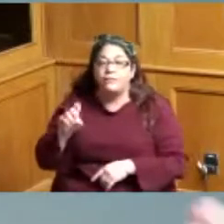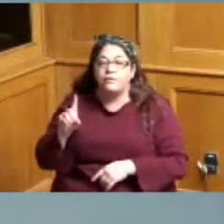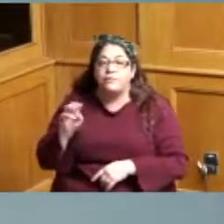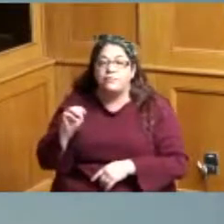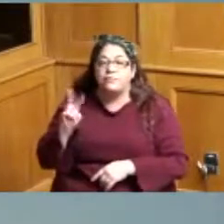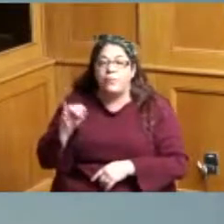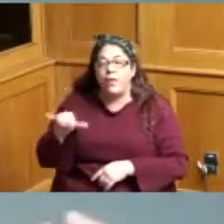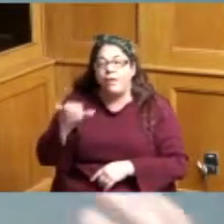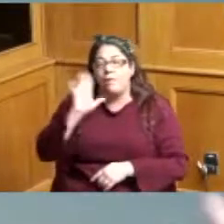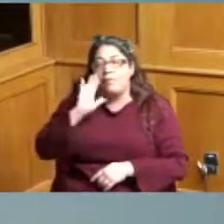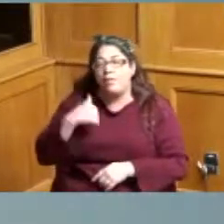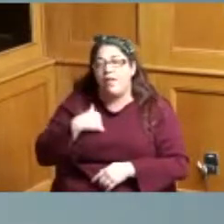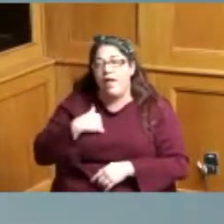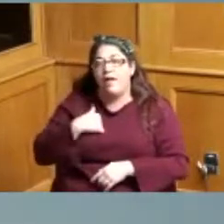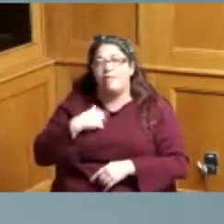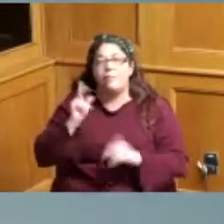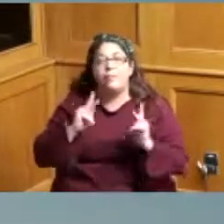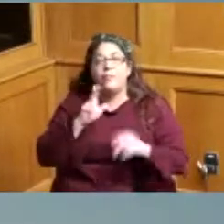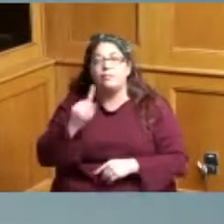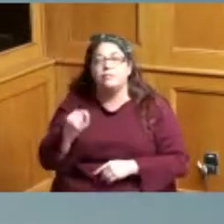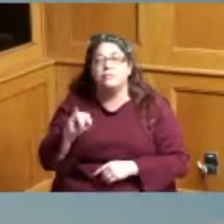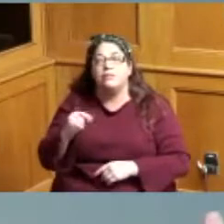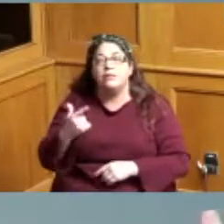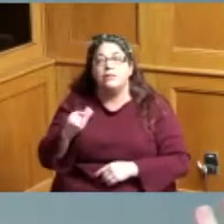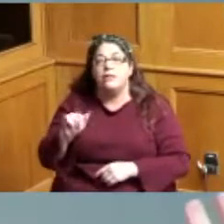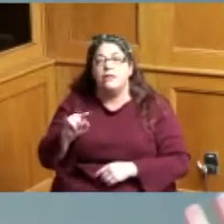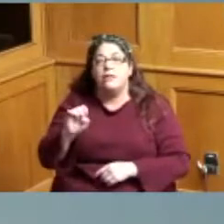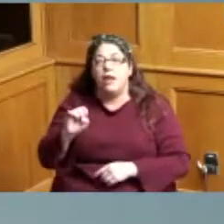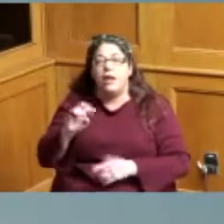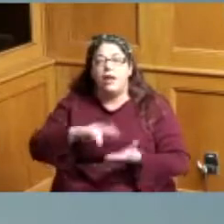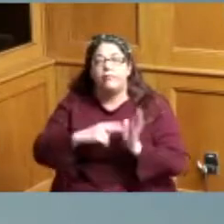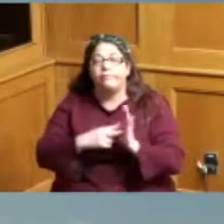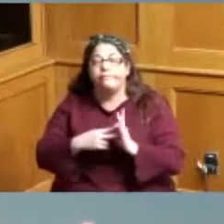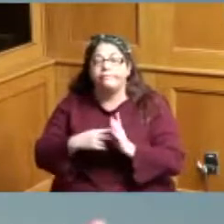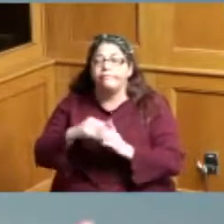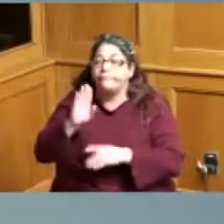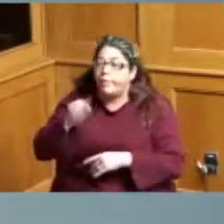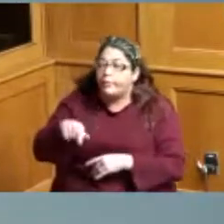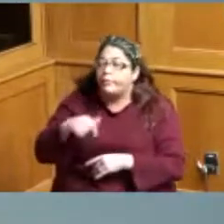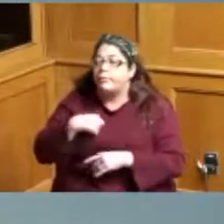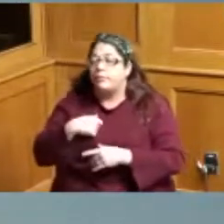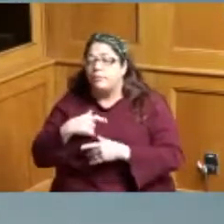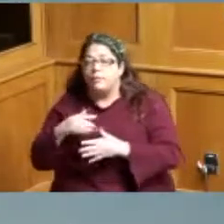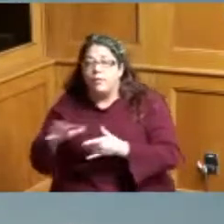we coordinate this as a package of events going on that day and as Commissioner Reece has mentioned a